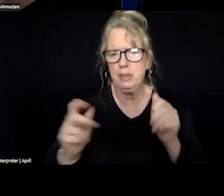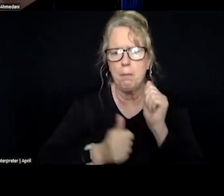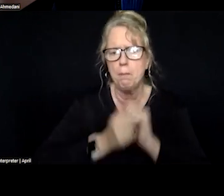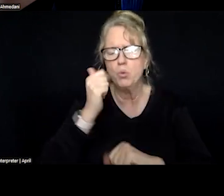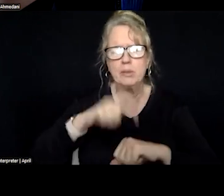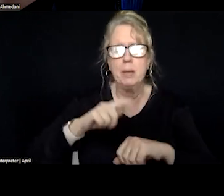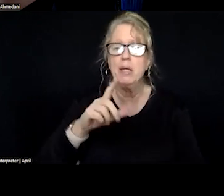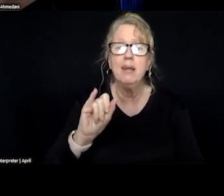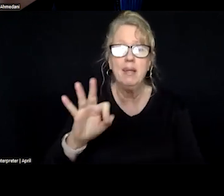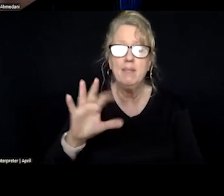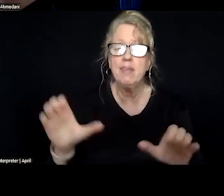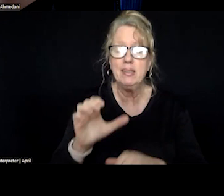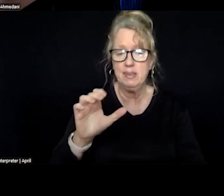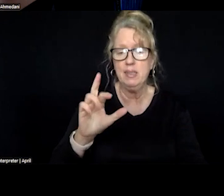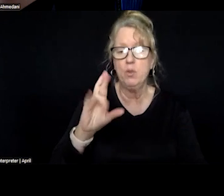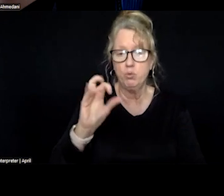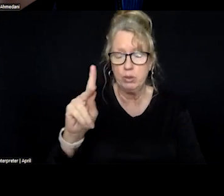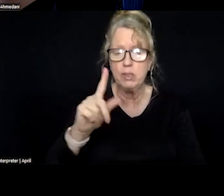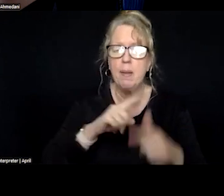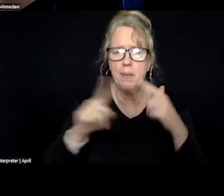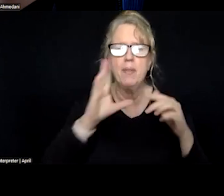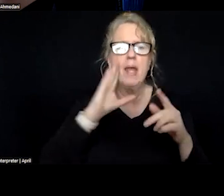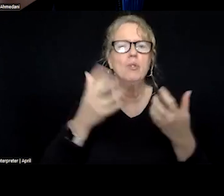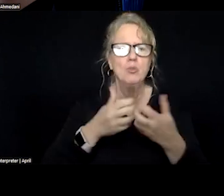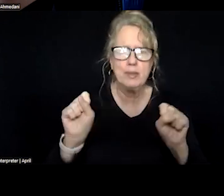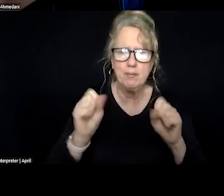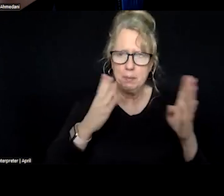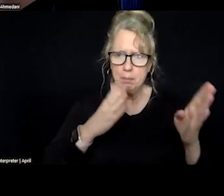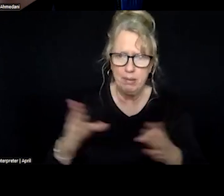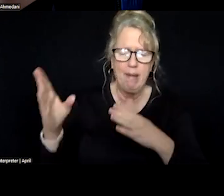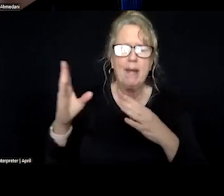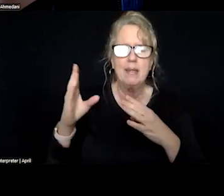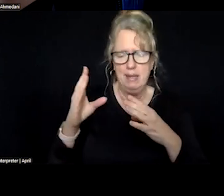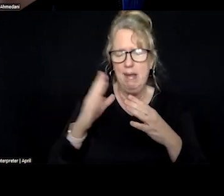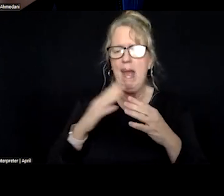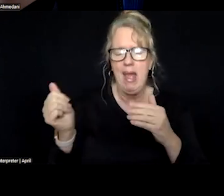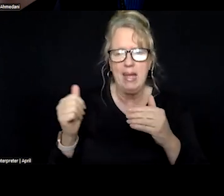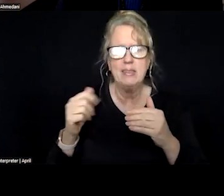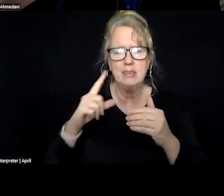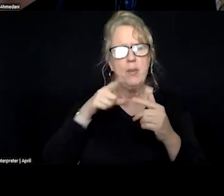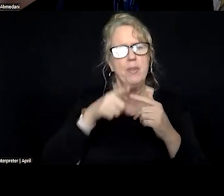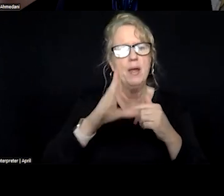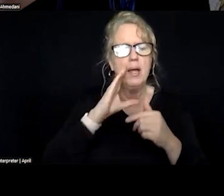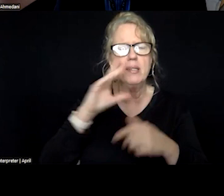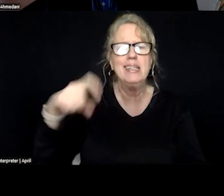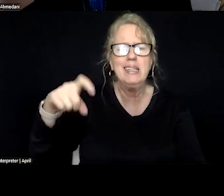IF THEY DID RISK ASSESSMENT, THEY DID A SAFETY PLAN AND MEANS COUNSELLING.